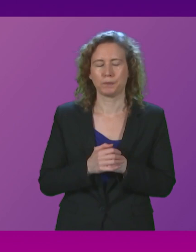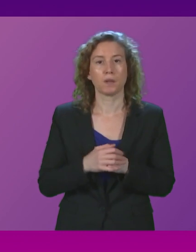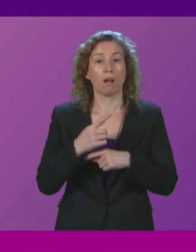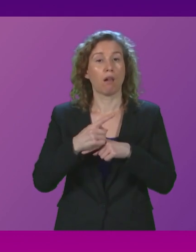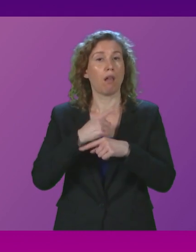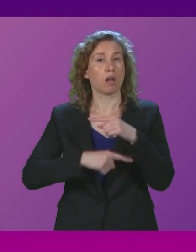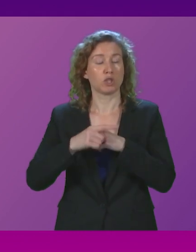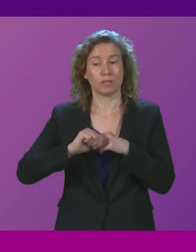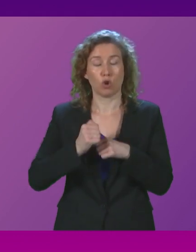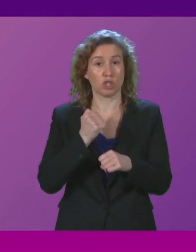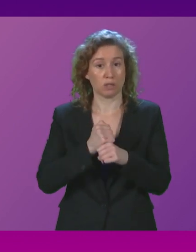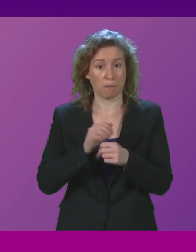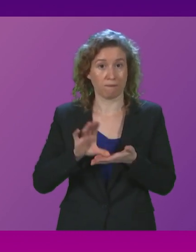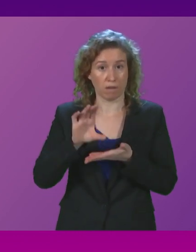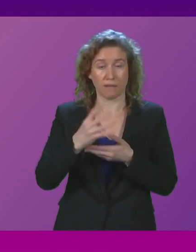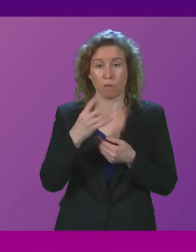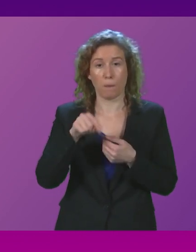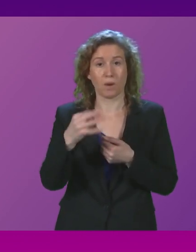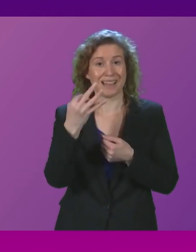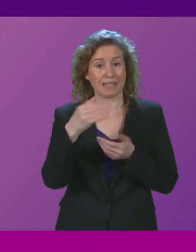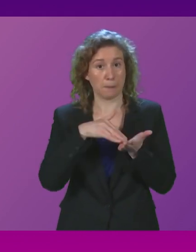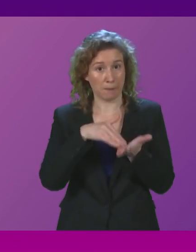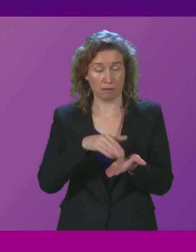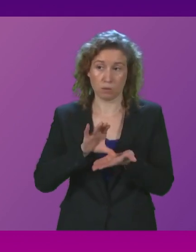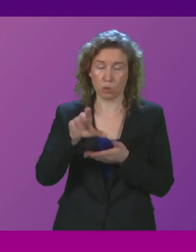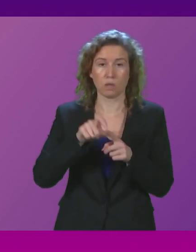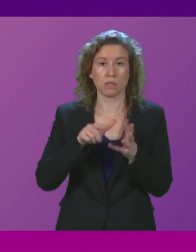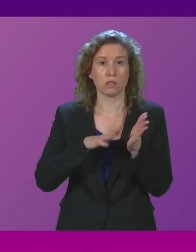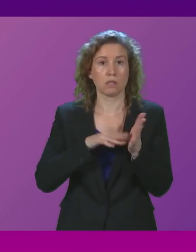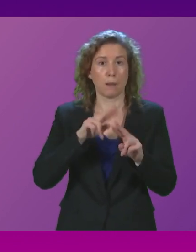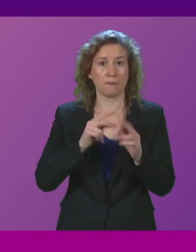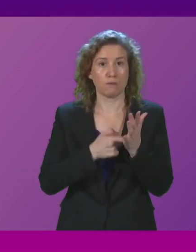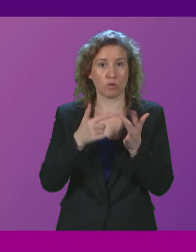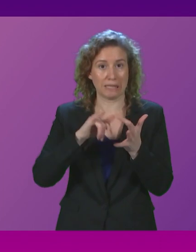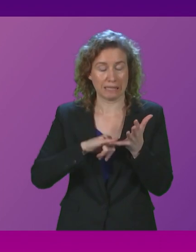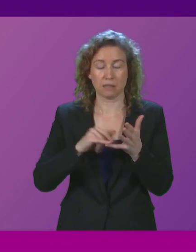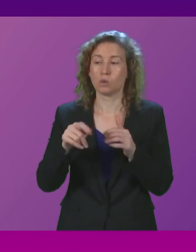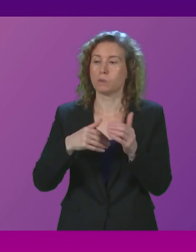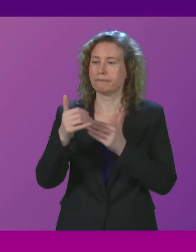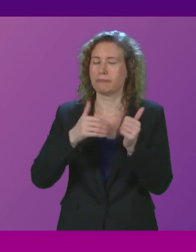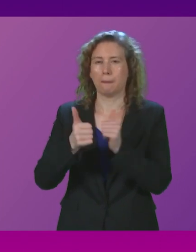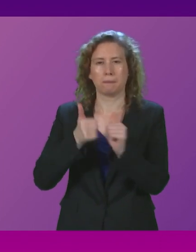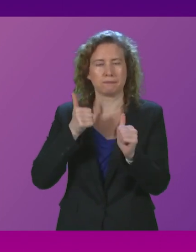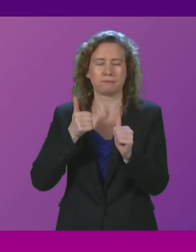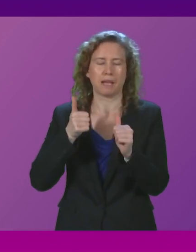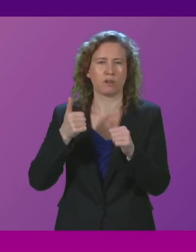Just last year, Scottish Government funding of £4.8 million was awarded to Dumfriesshire-based company Alpha Solway to build a manufacturing plant in Dumfries for personal protective